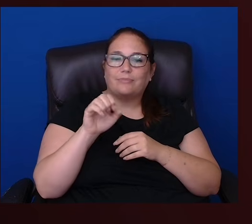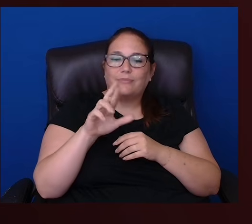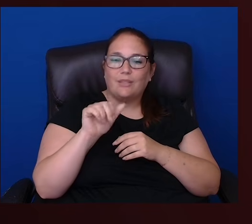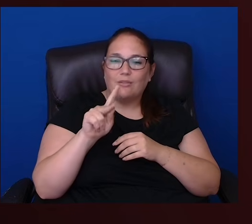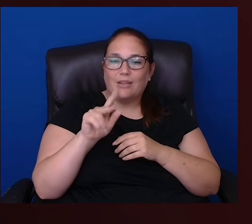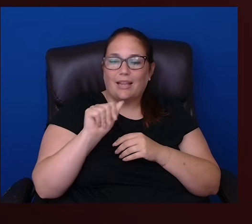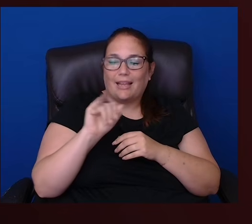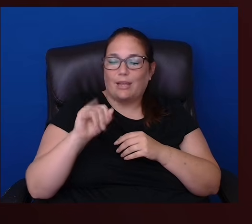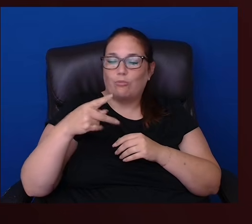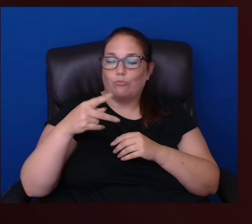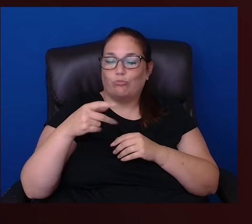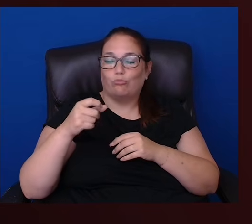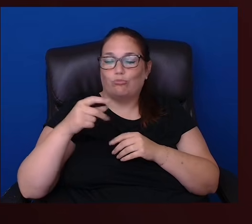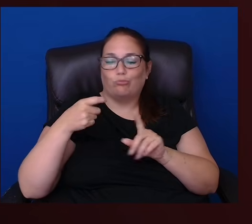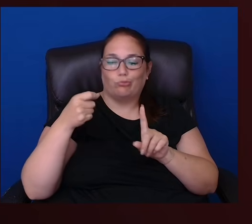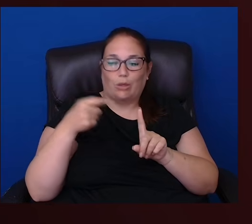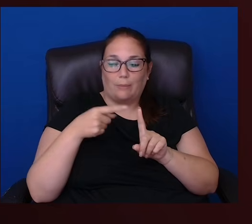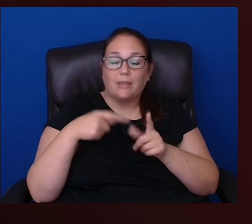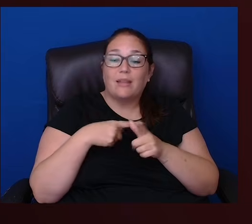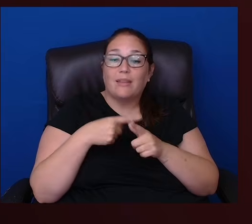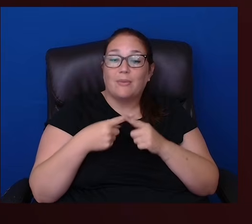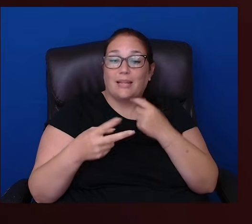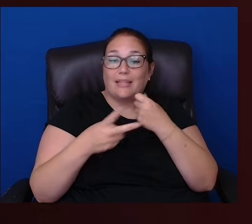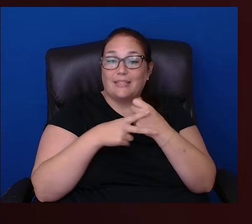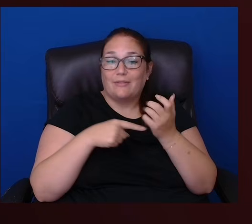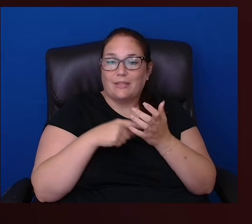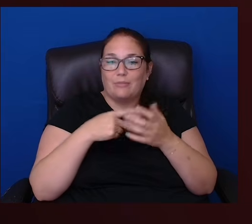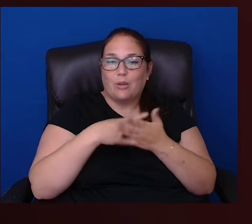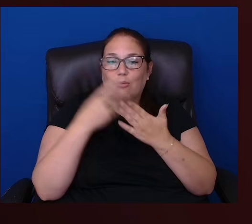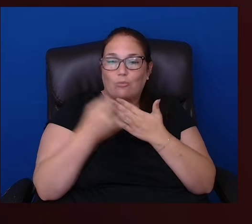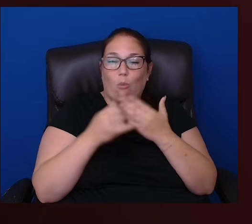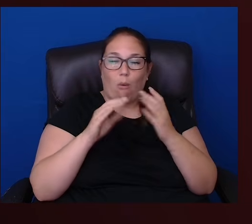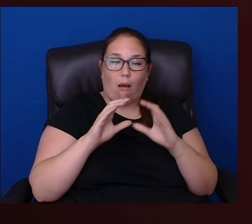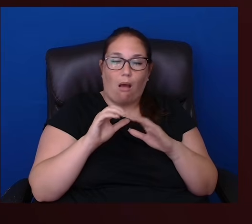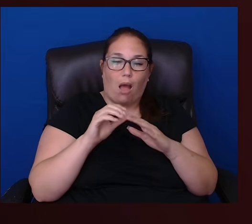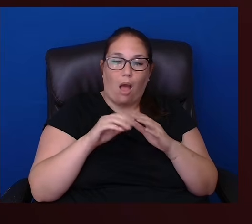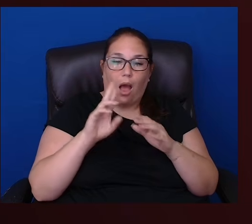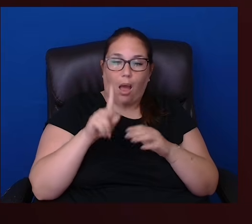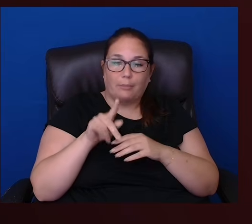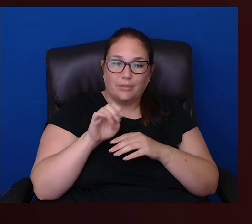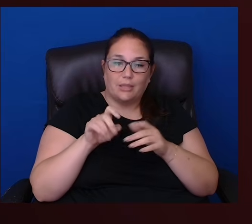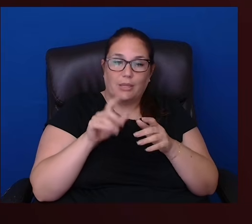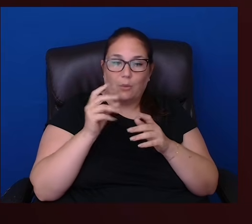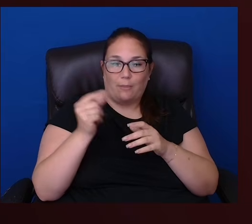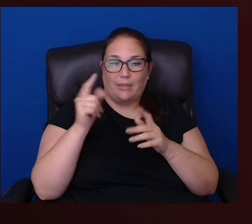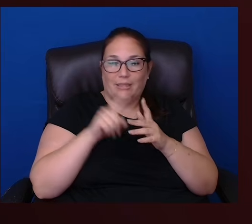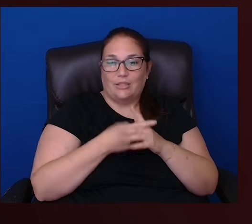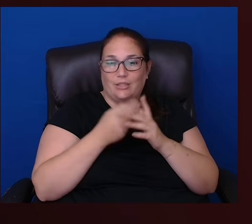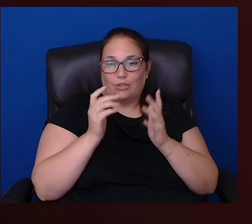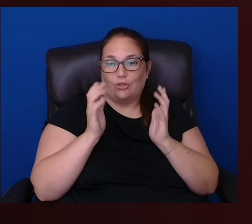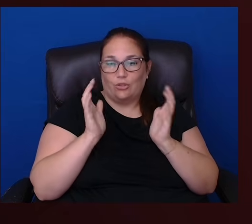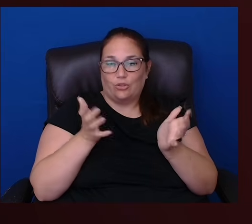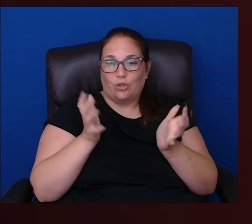When I save this, my project will update, and it can immediately start chatting with my AI assistant.